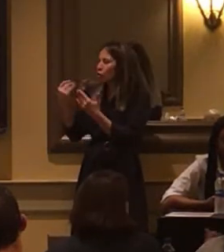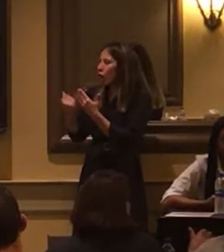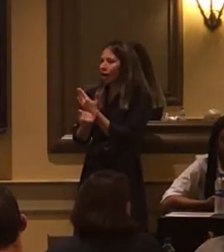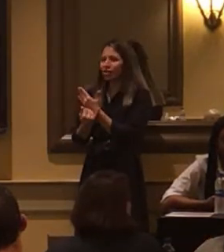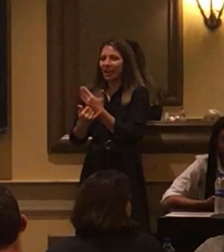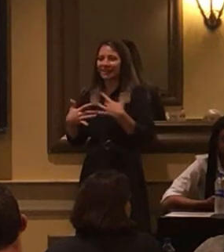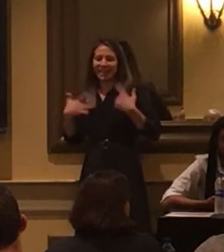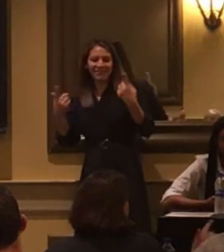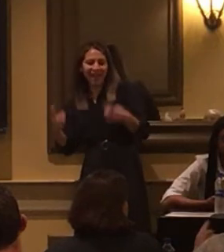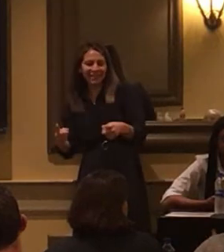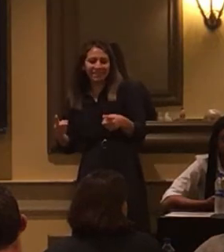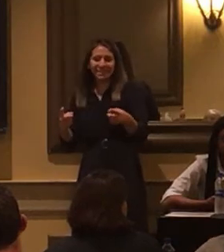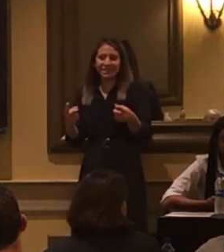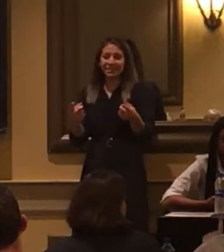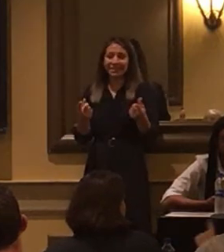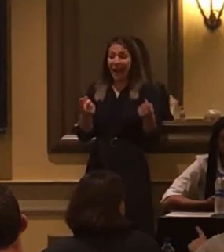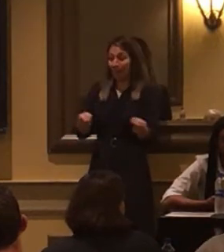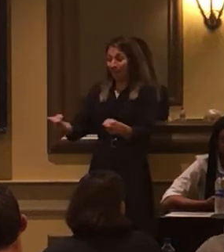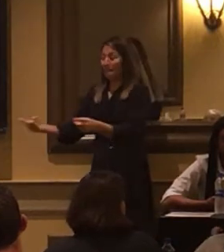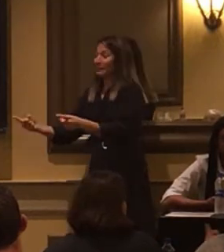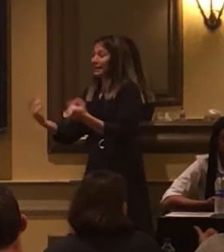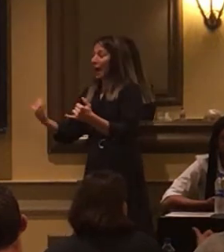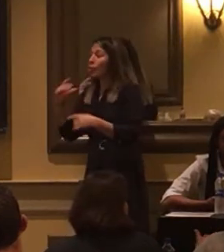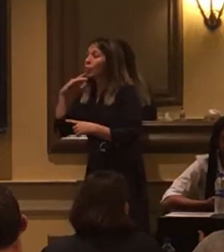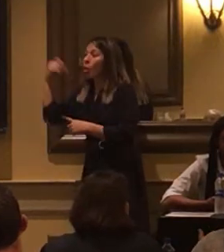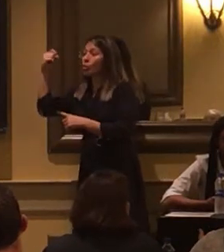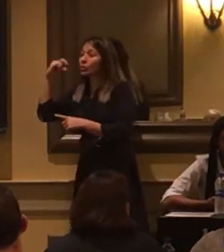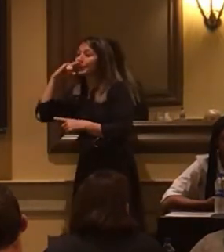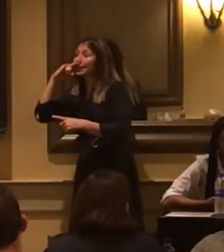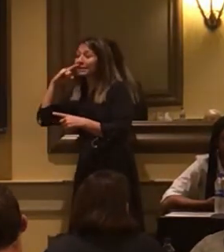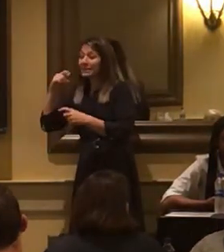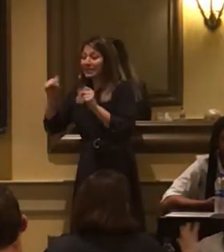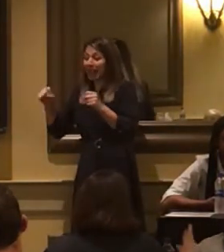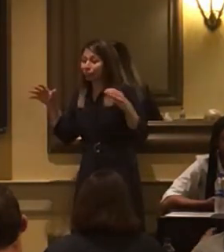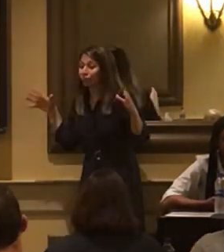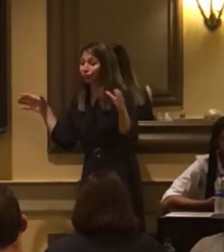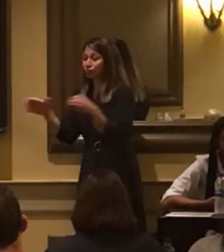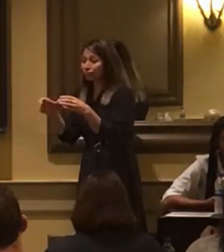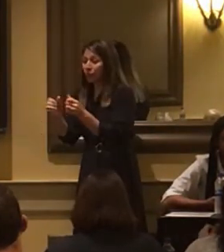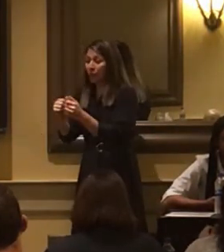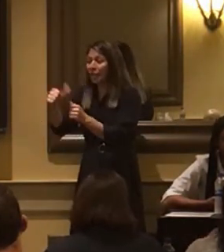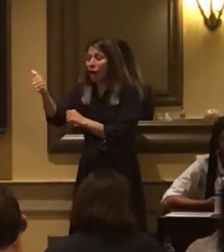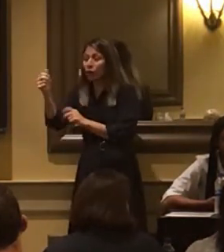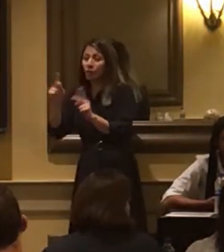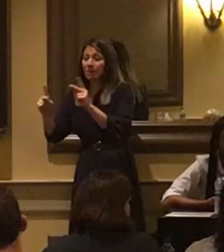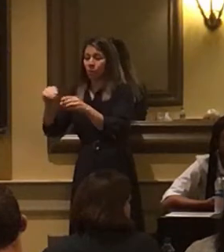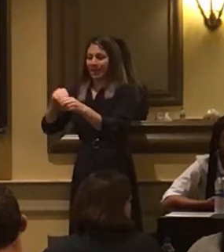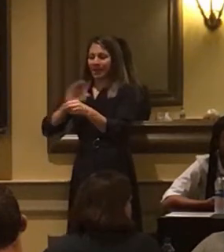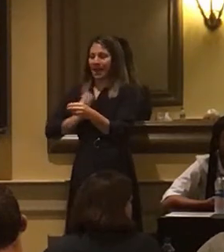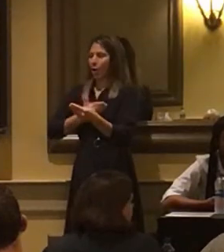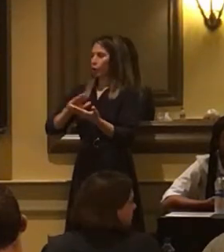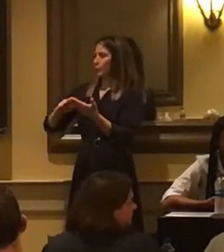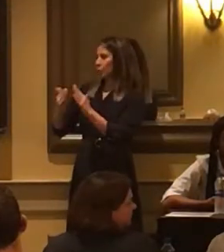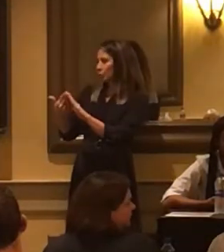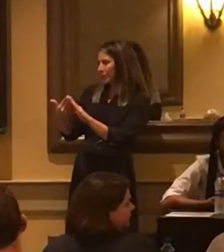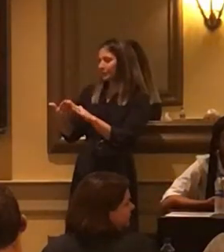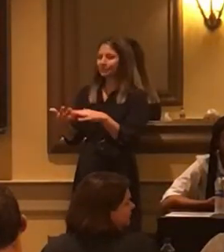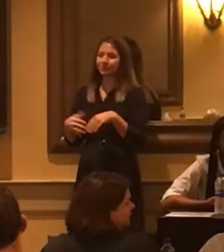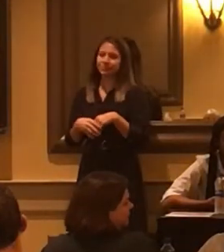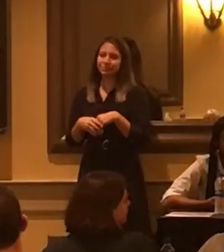events going on that are taking older kids, like getting them together with other people, with community. I don't know if there's a lot of those